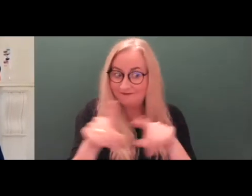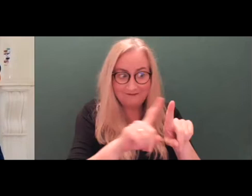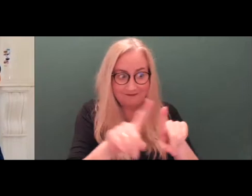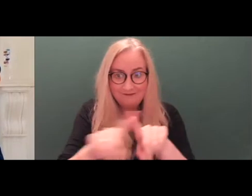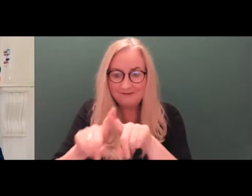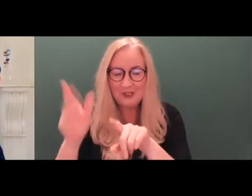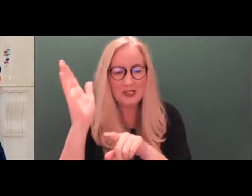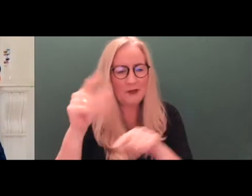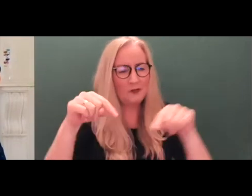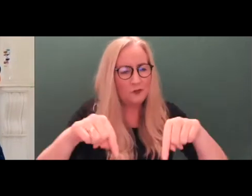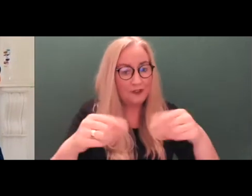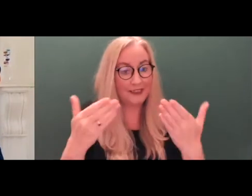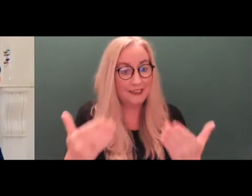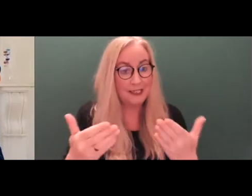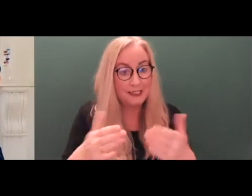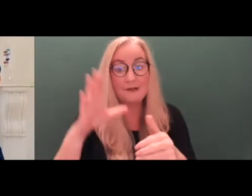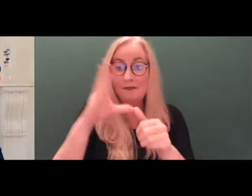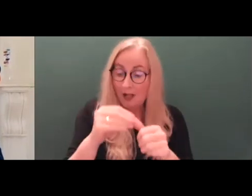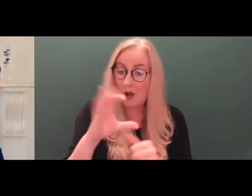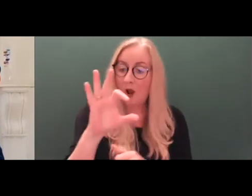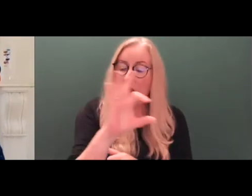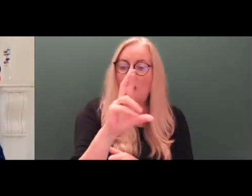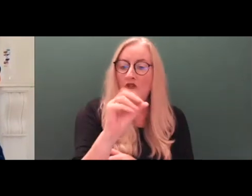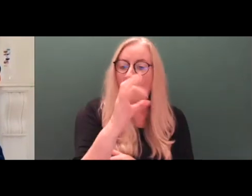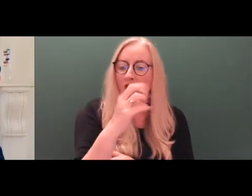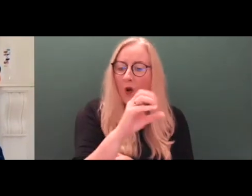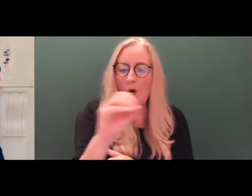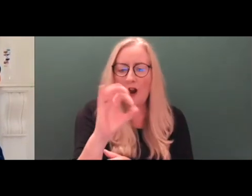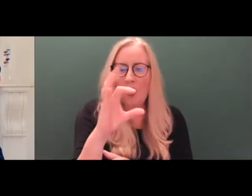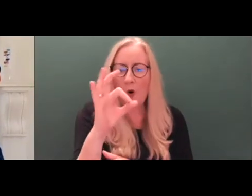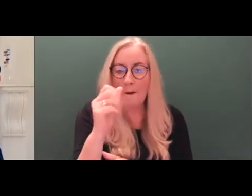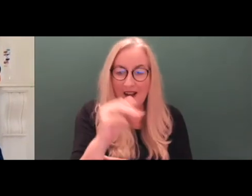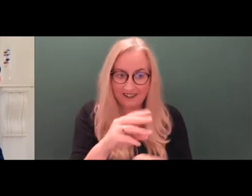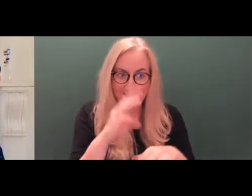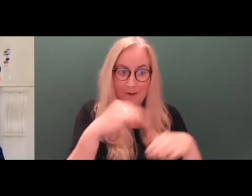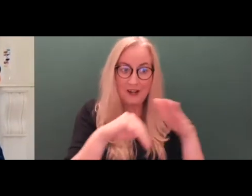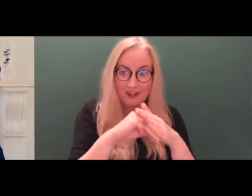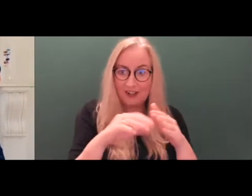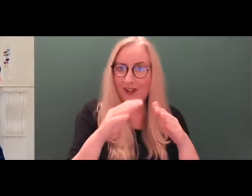in particular Mr Roderic O'Gorman TD, Minister for Children, Equality, Disability,